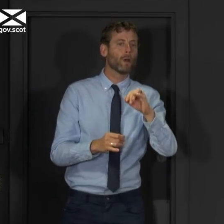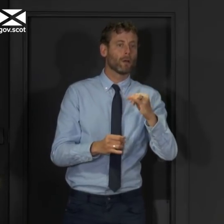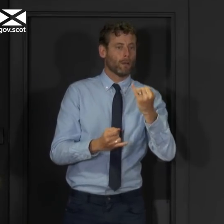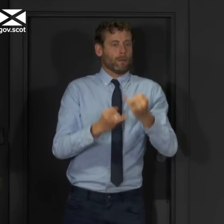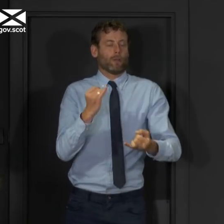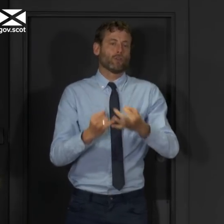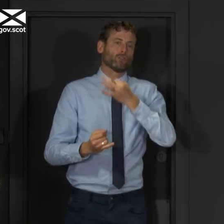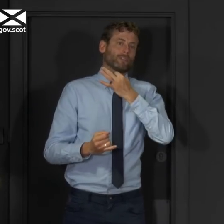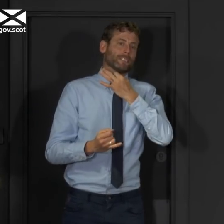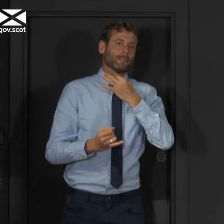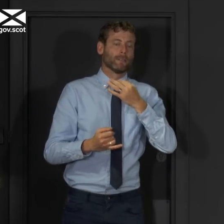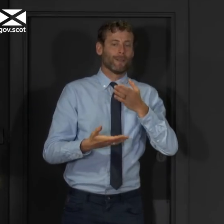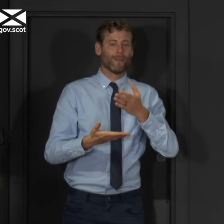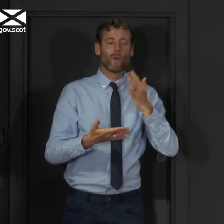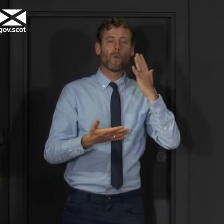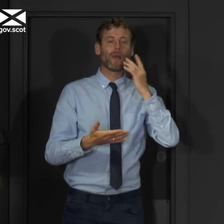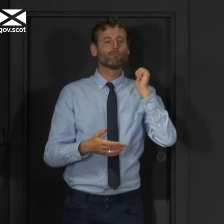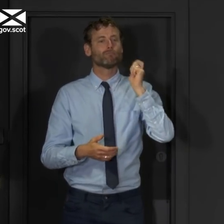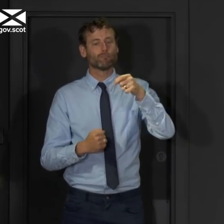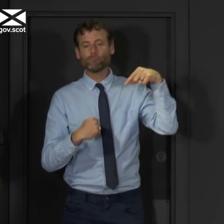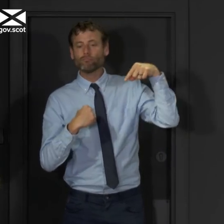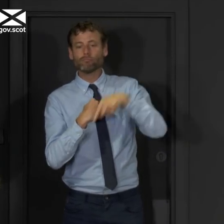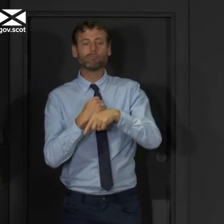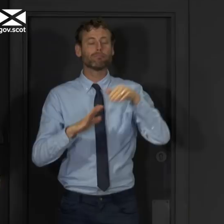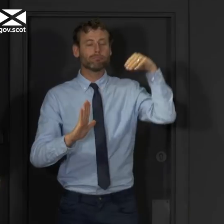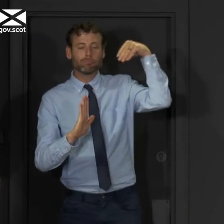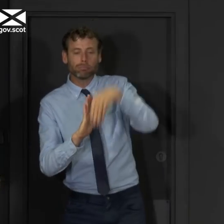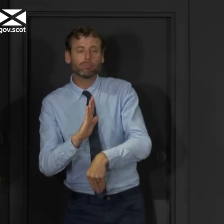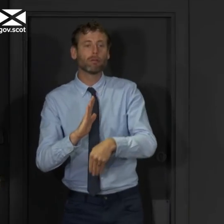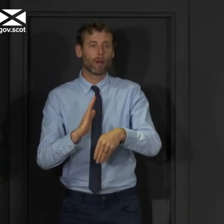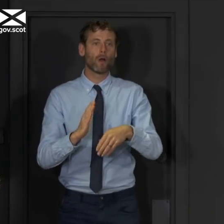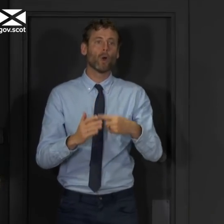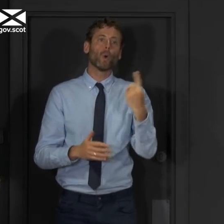We know from previous recessions and economic downturn is that it is often younger people,